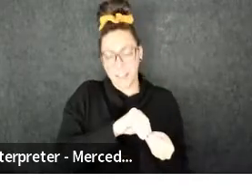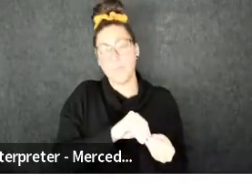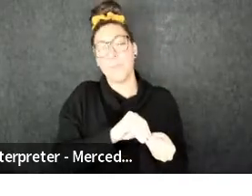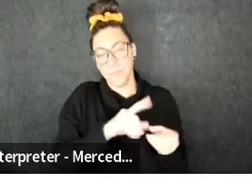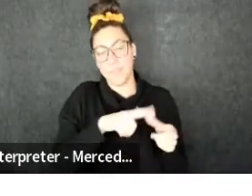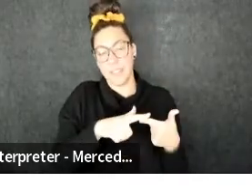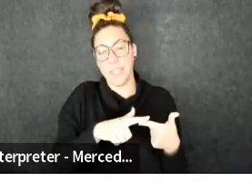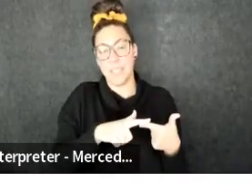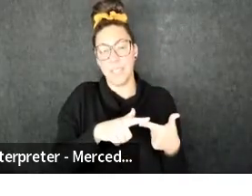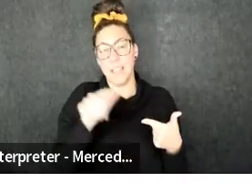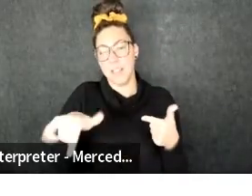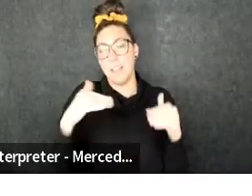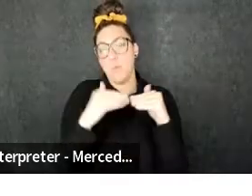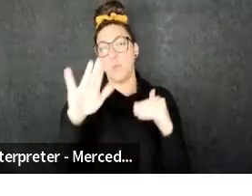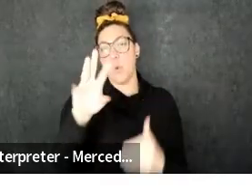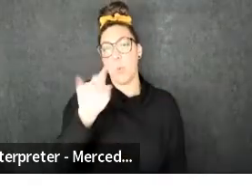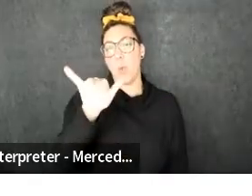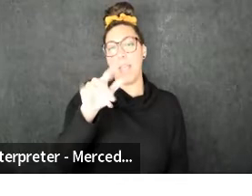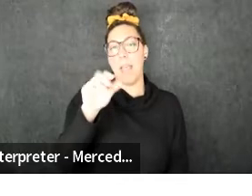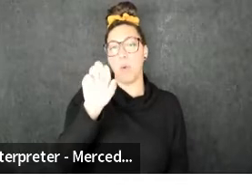So if you add those statements up,